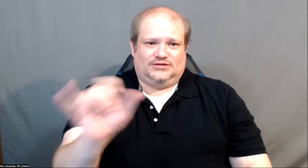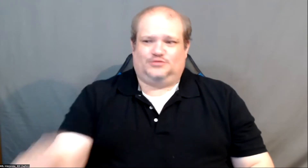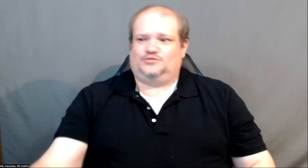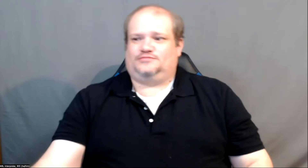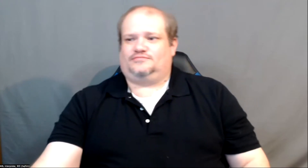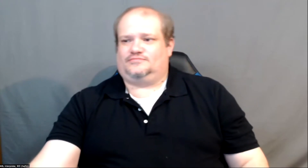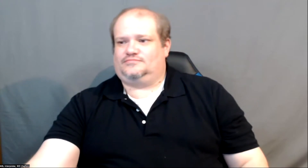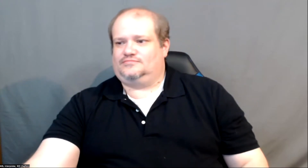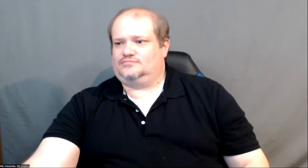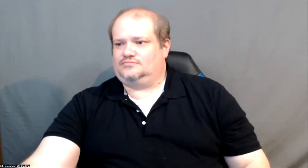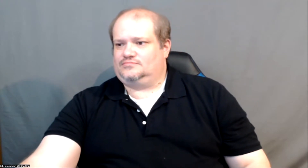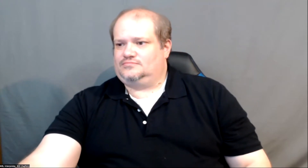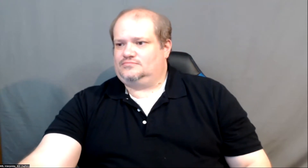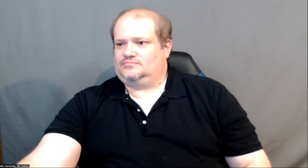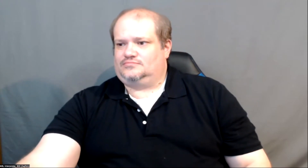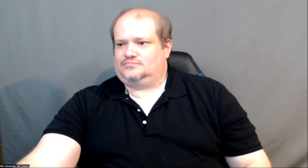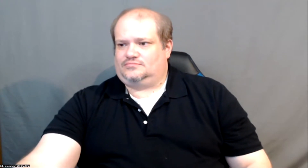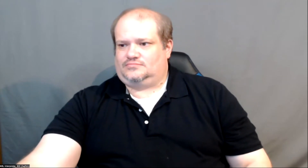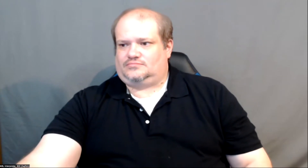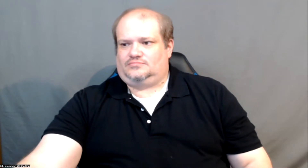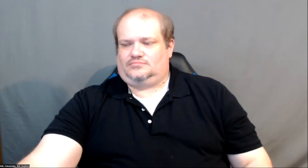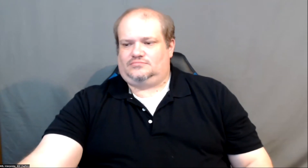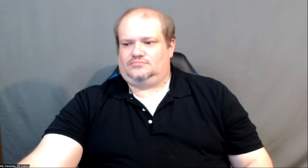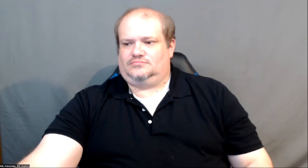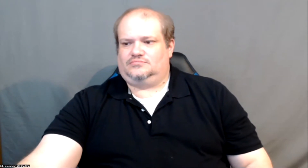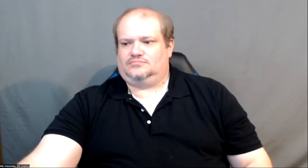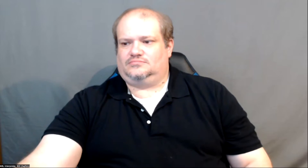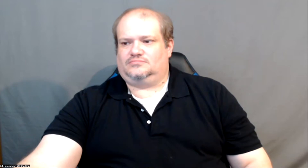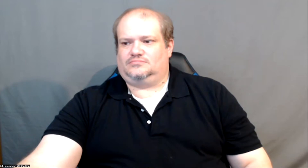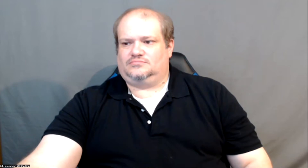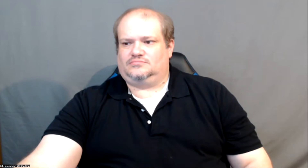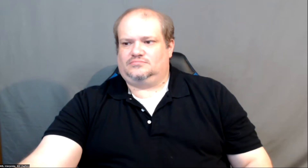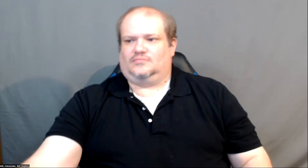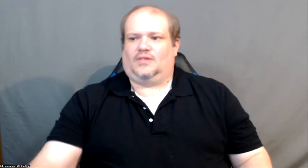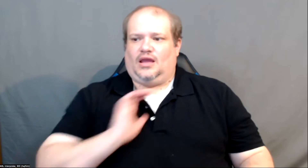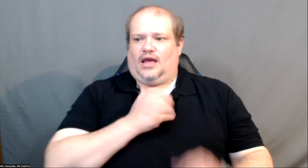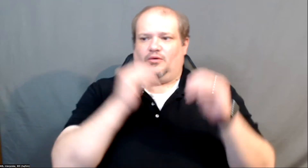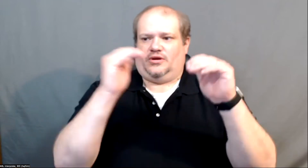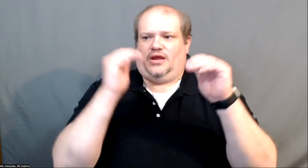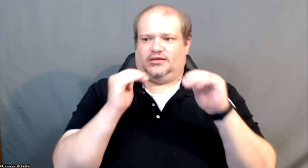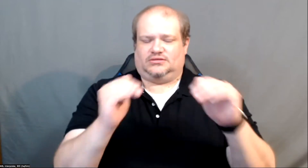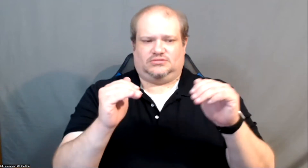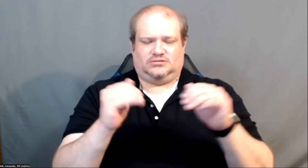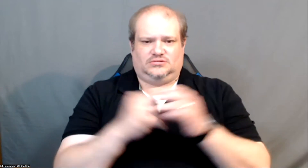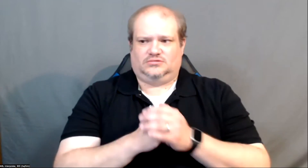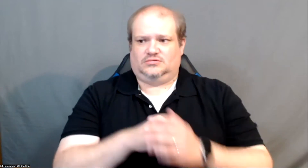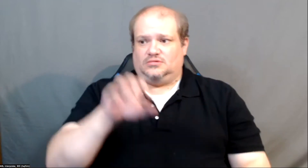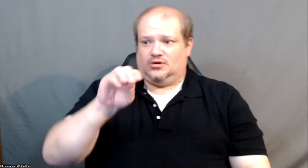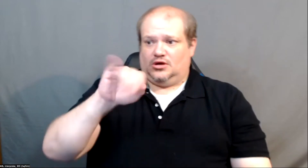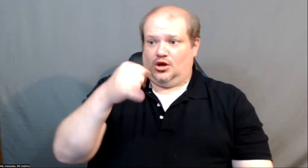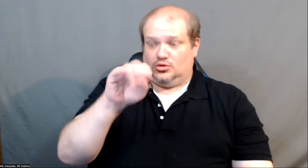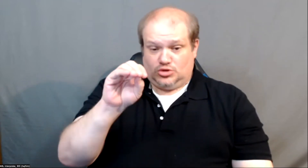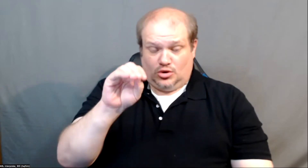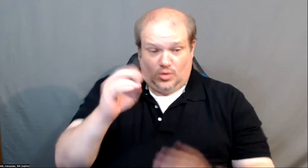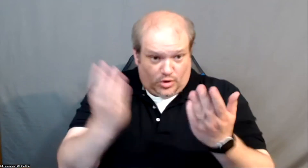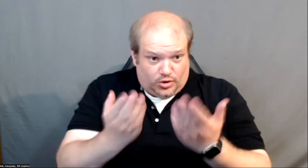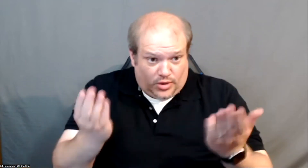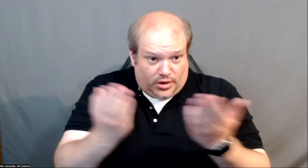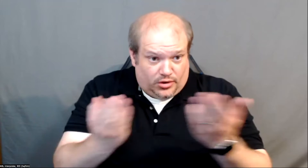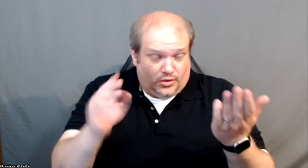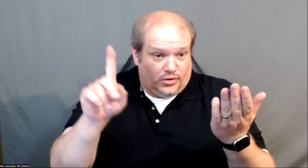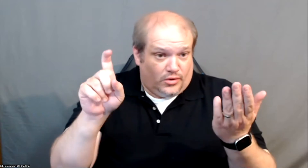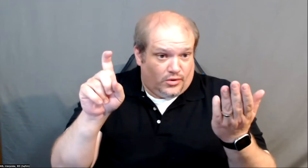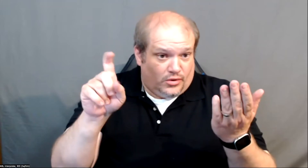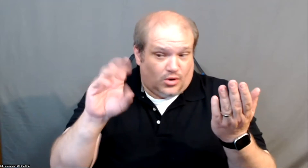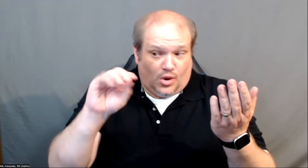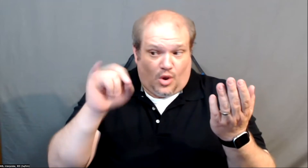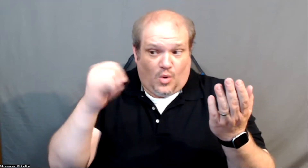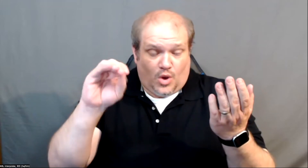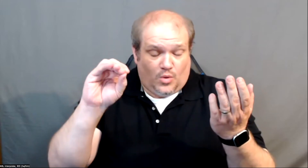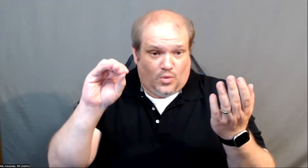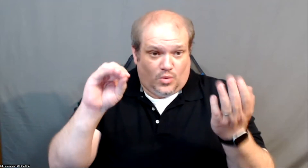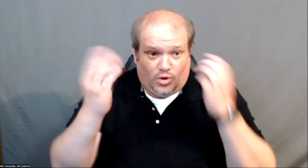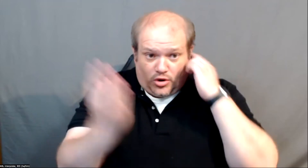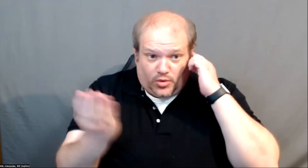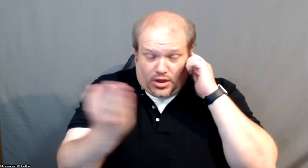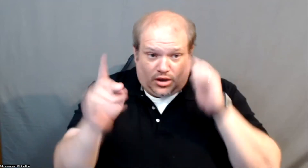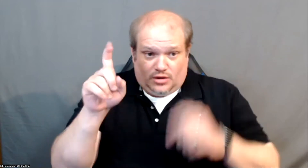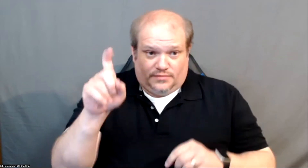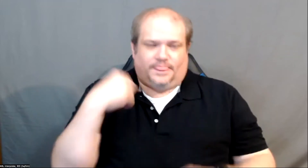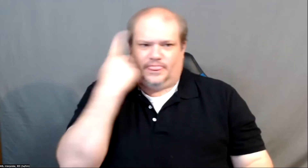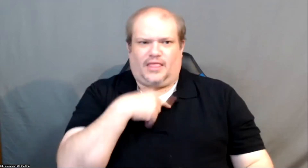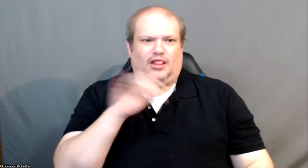Our next poem if I'm not sure if Ojo made it Ojo. Okay, so it looks like maybe not.